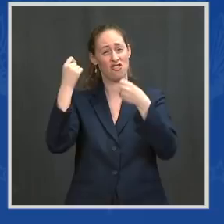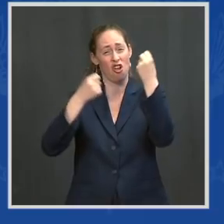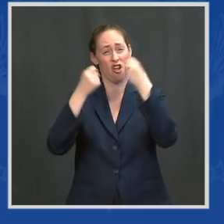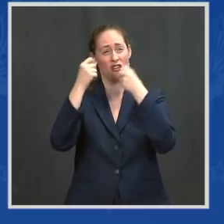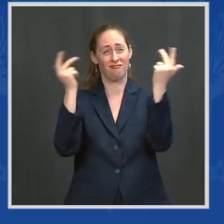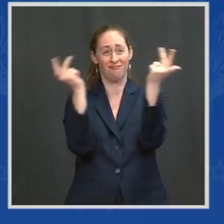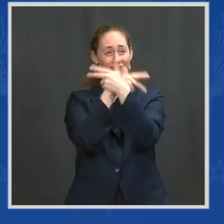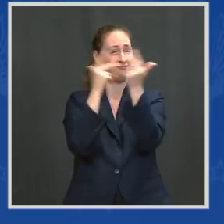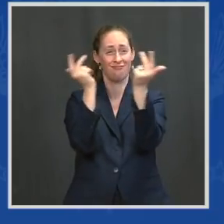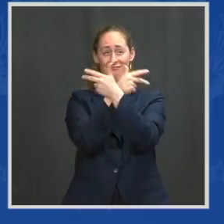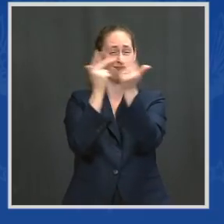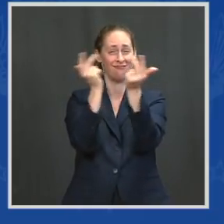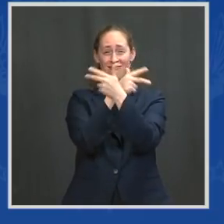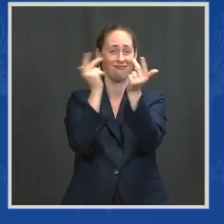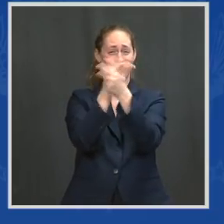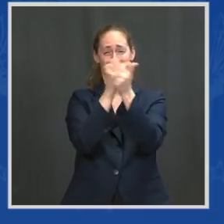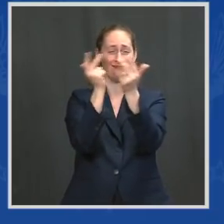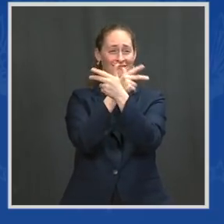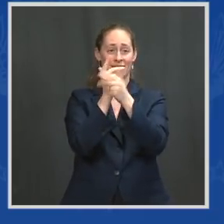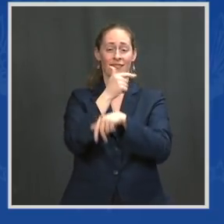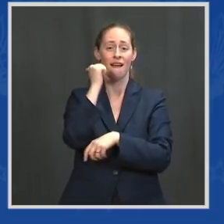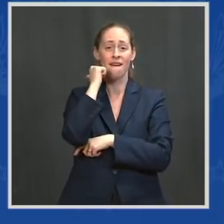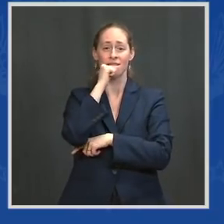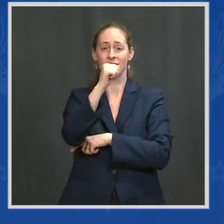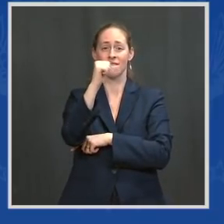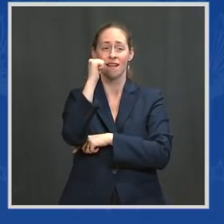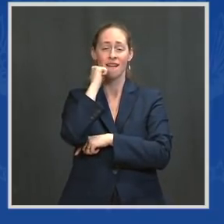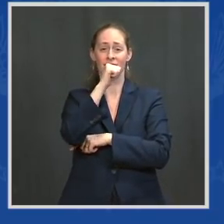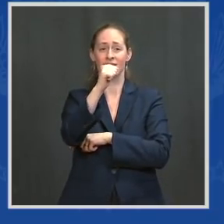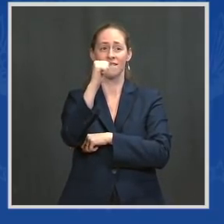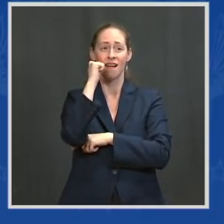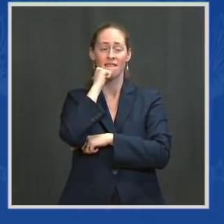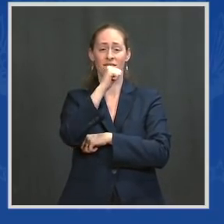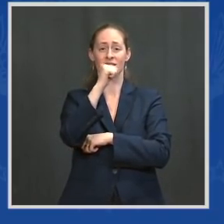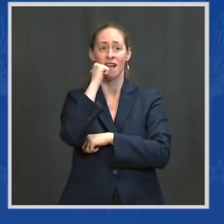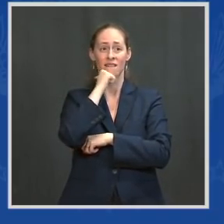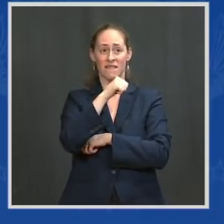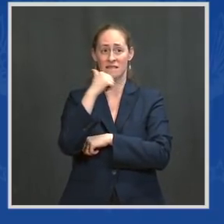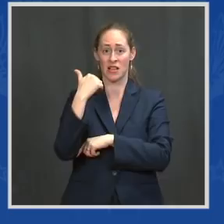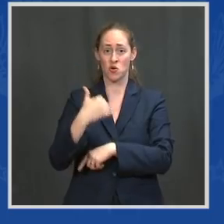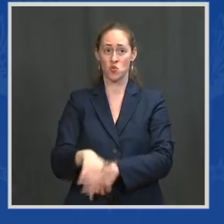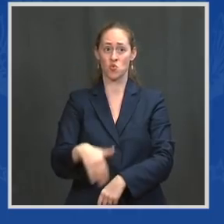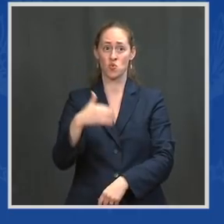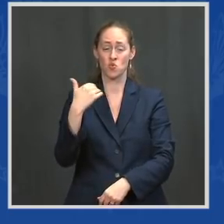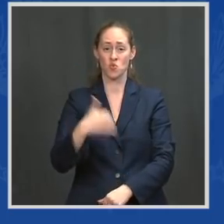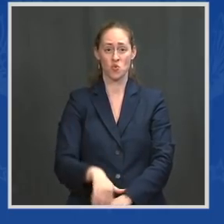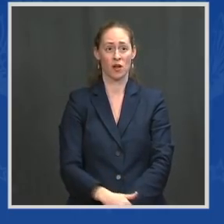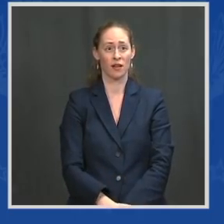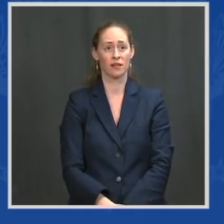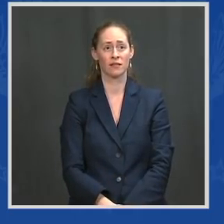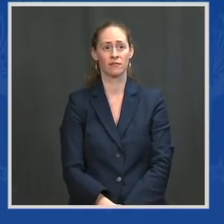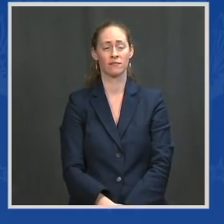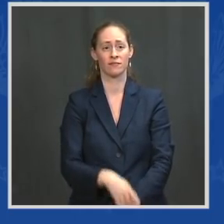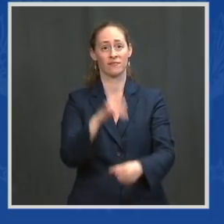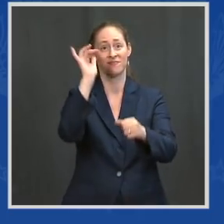more than 80,000 cars and trucks cross over that bridge. And it doesn't have the modern safety features that bridges need to have now.